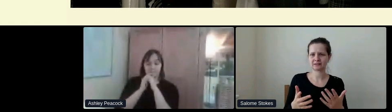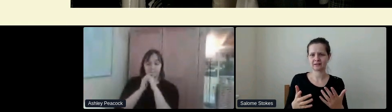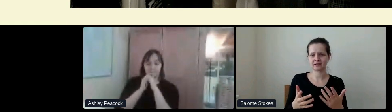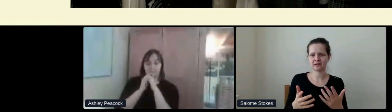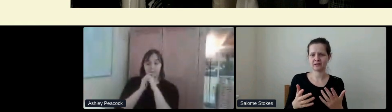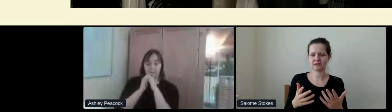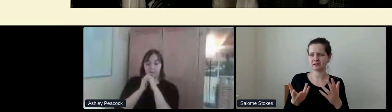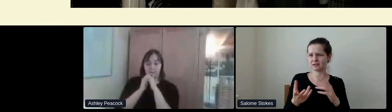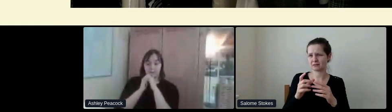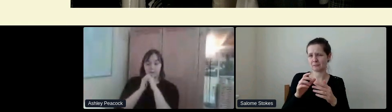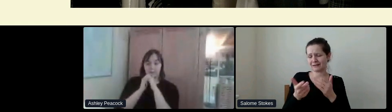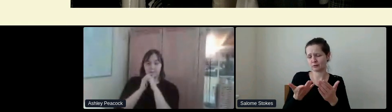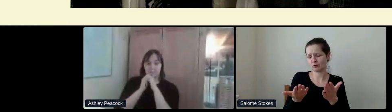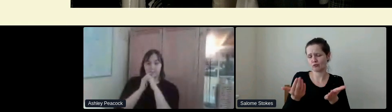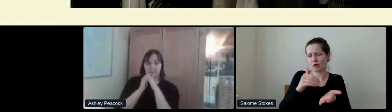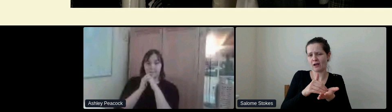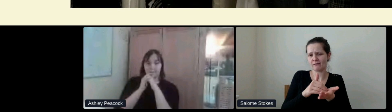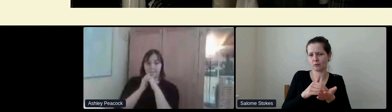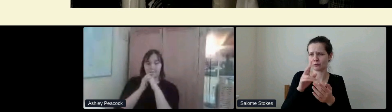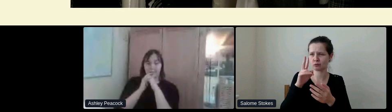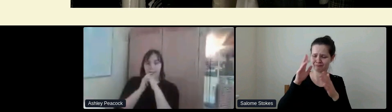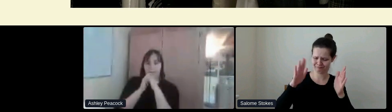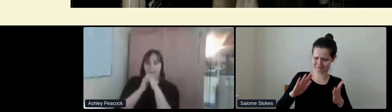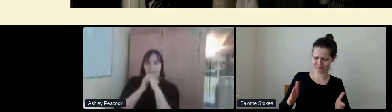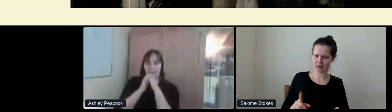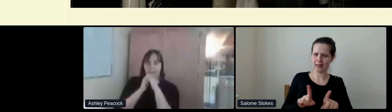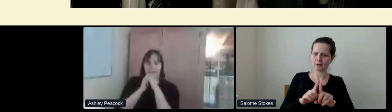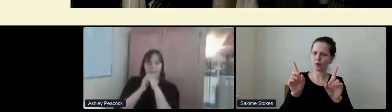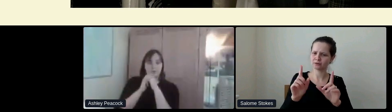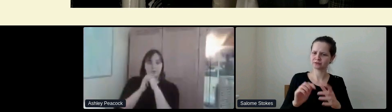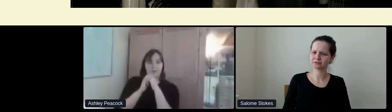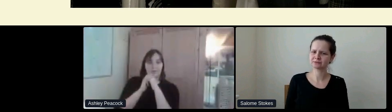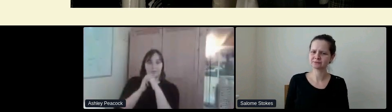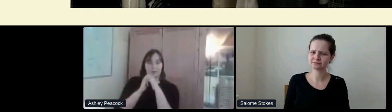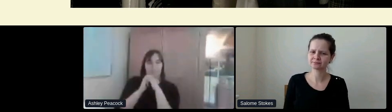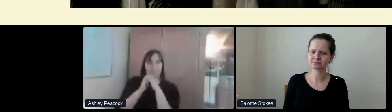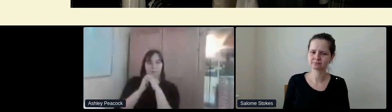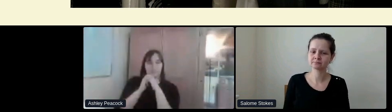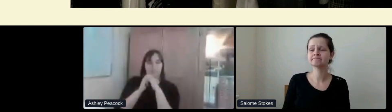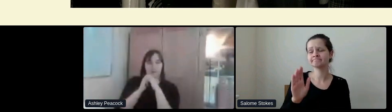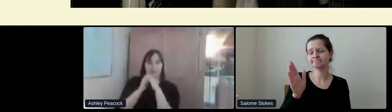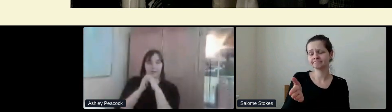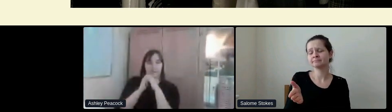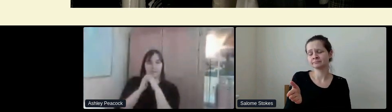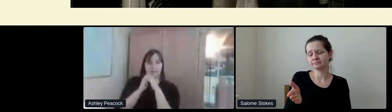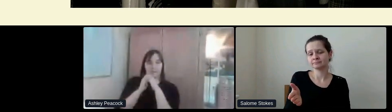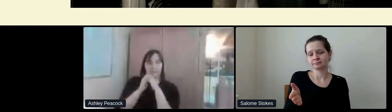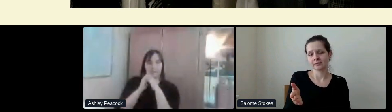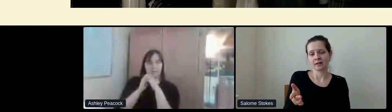Absolutely and I totally relate as well to the whole like does this clothes